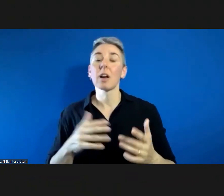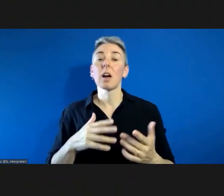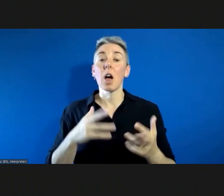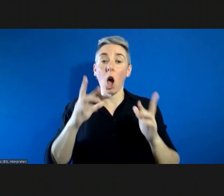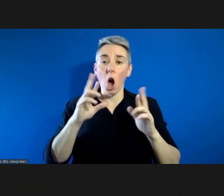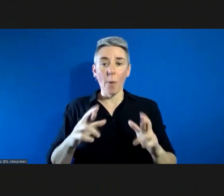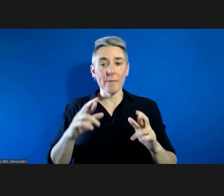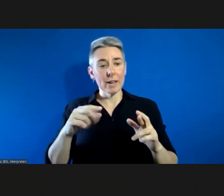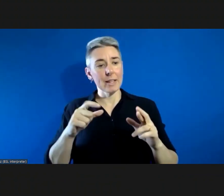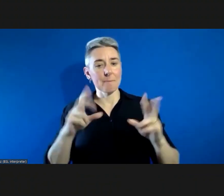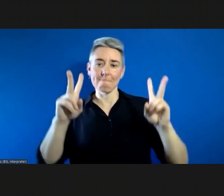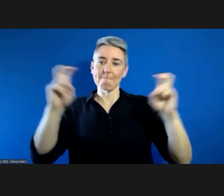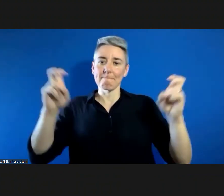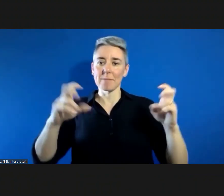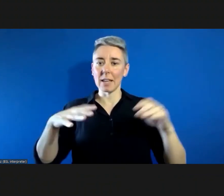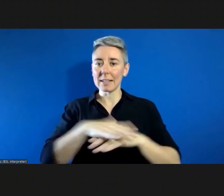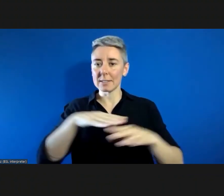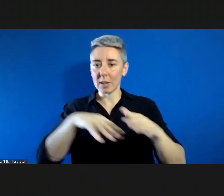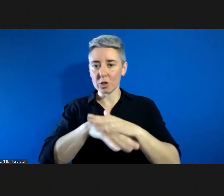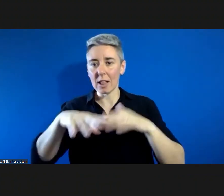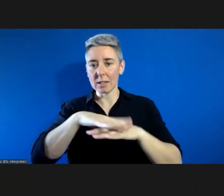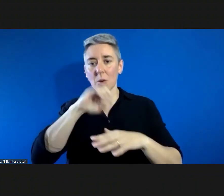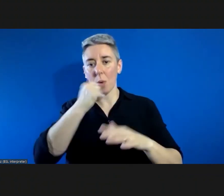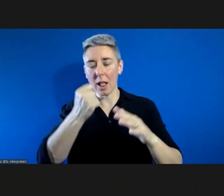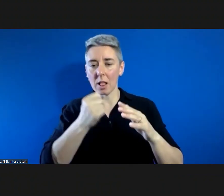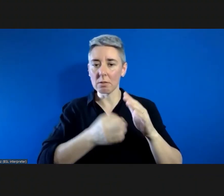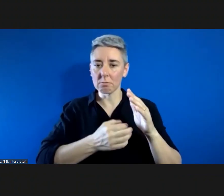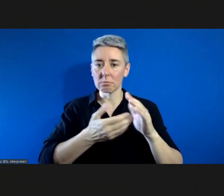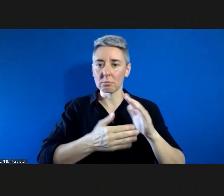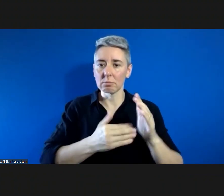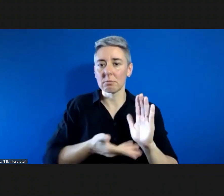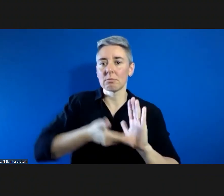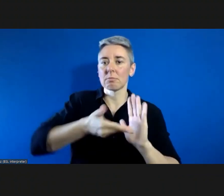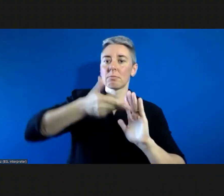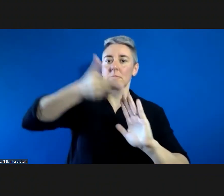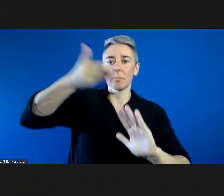around intersectionality. We obviously had the CPD event on Decolonising the Disability Service which